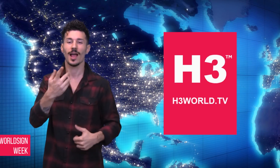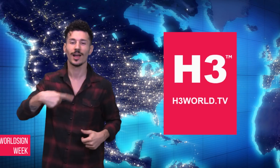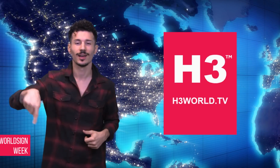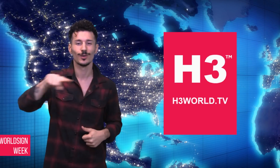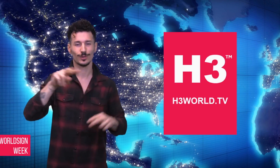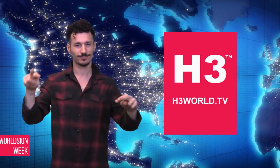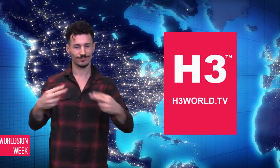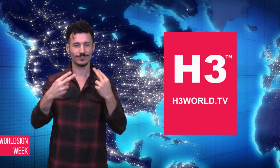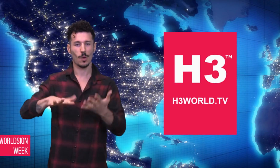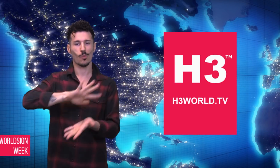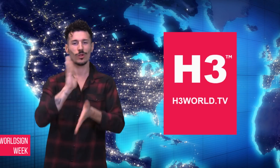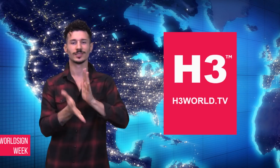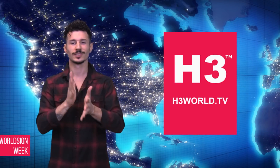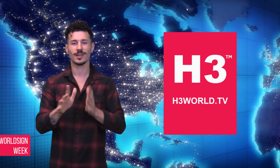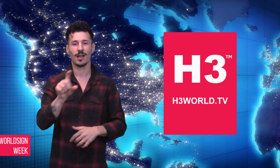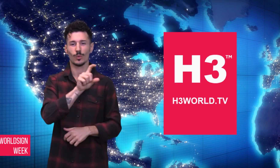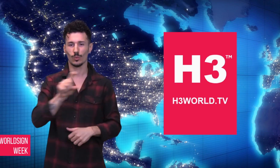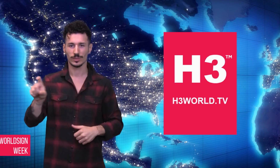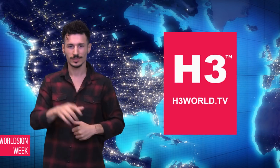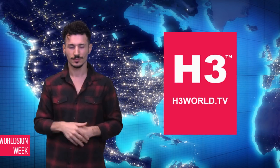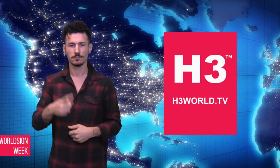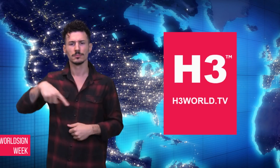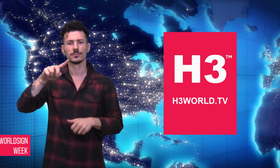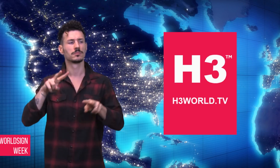Thank you for watching WorldSign Week,